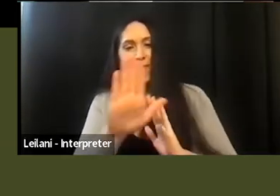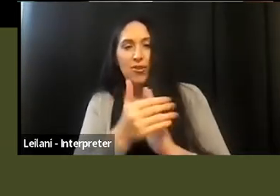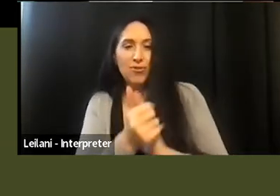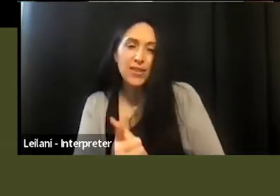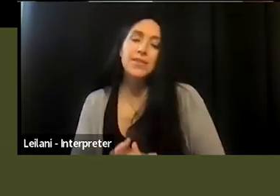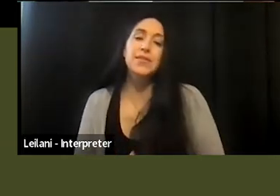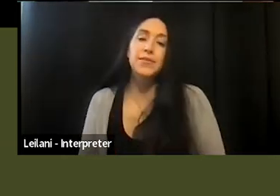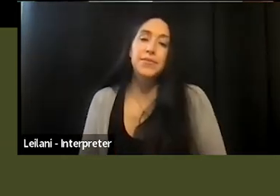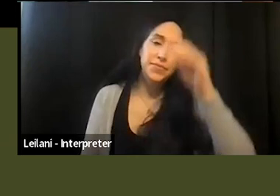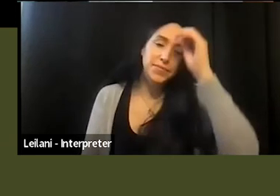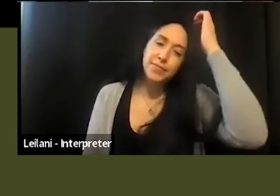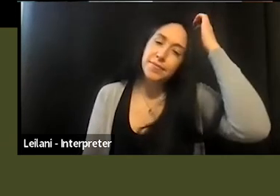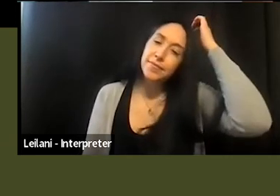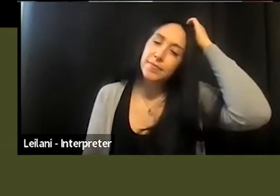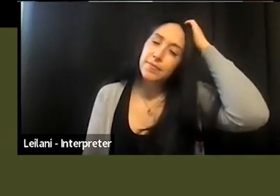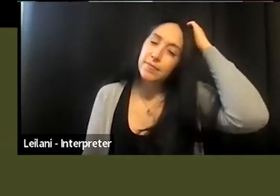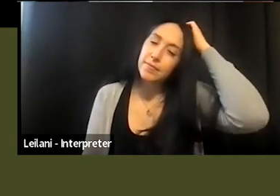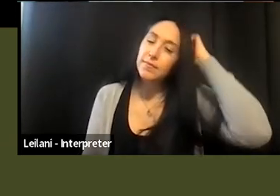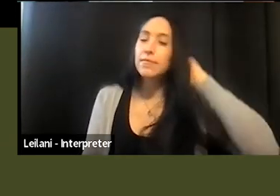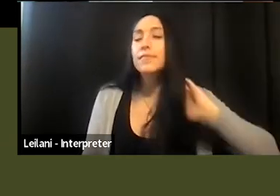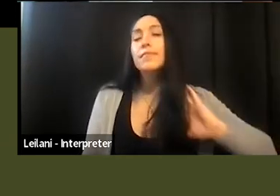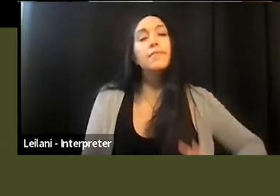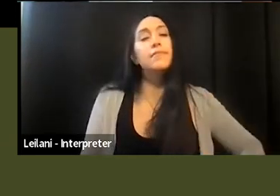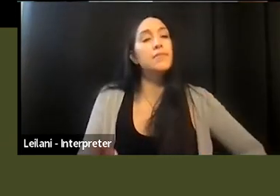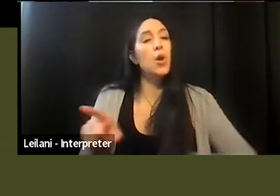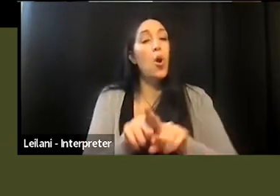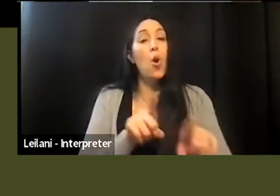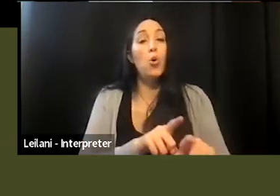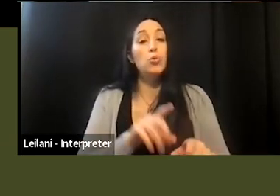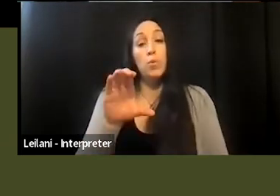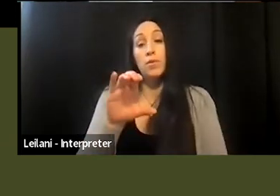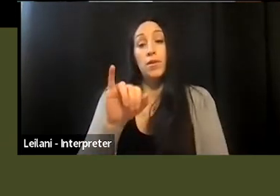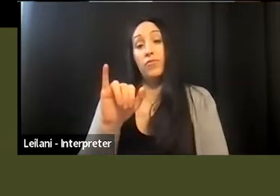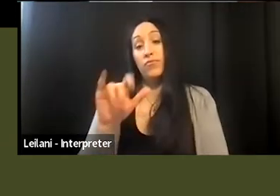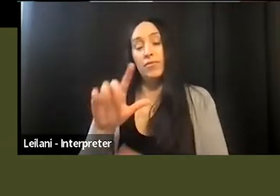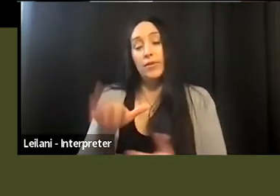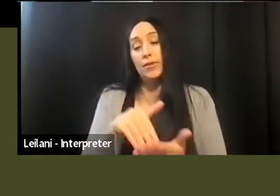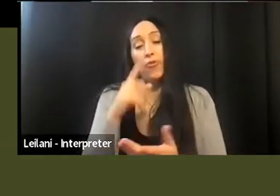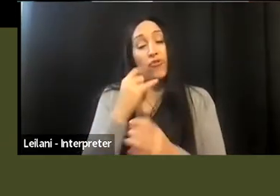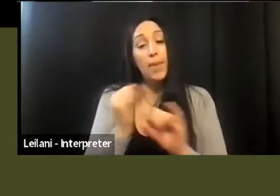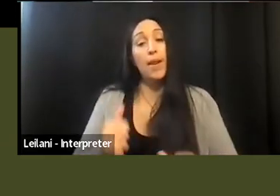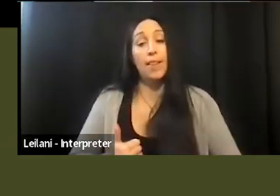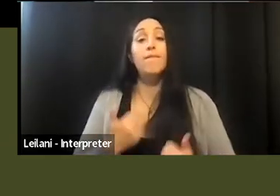Also, our partners from the Center for Independent Living will talk a little bit about some of the other programs